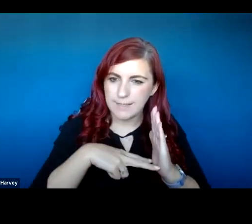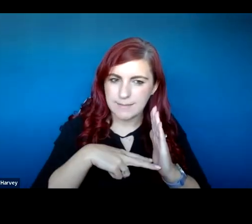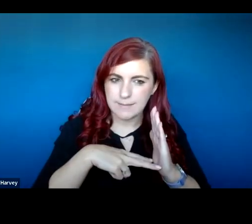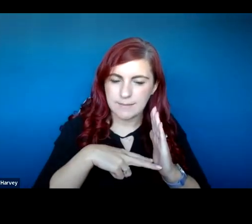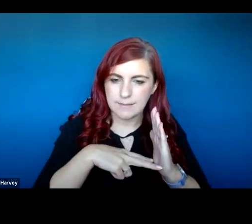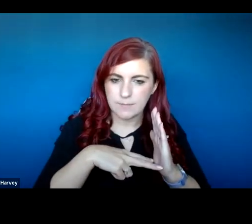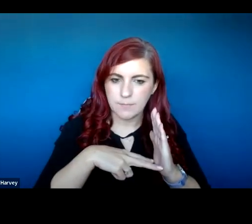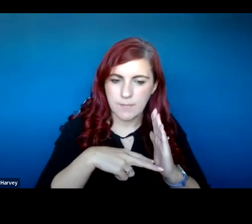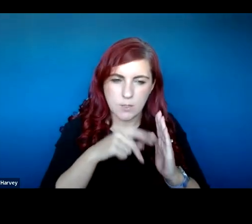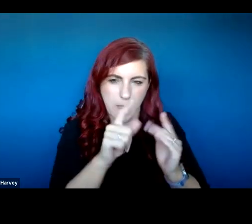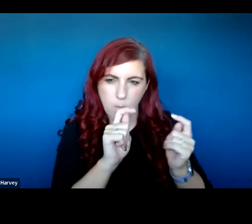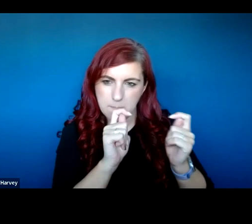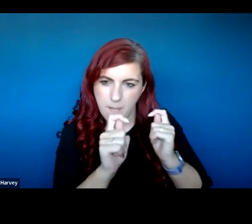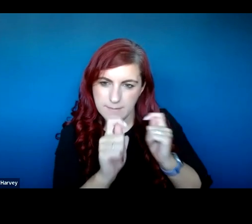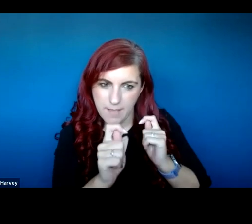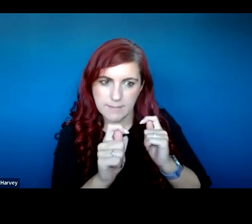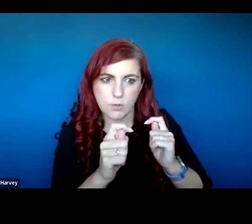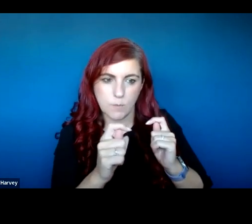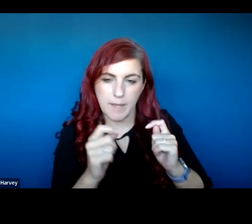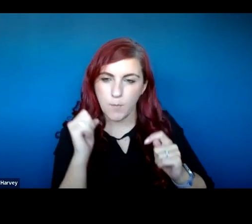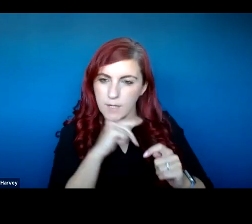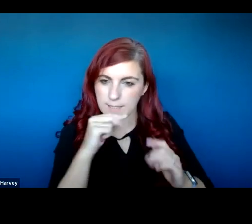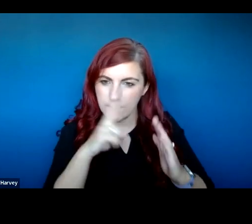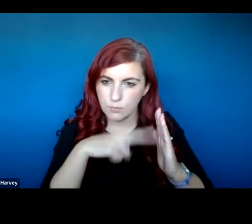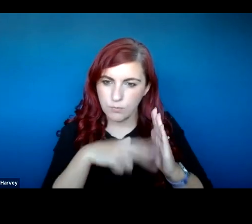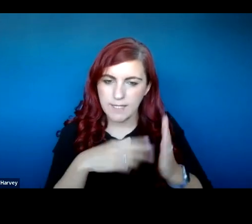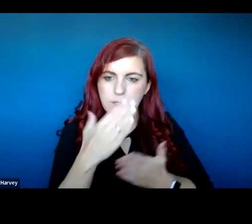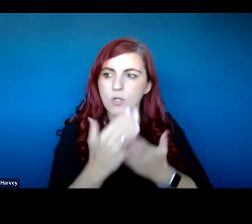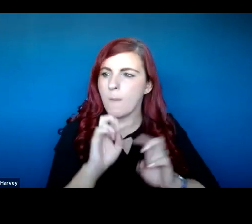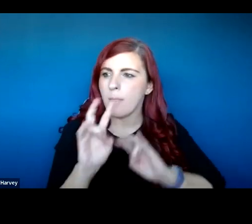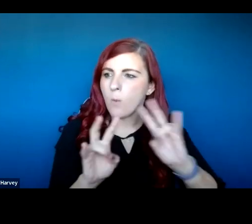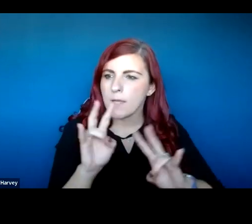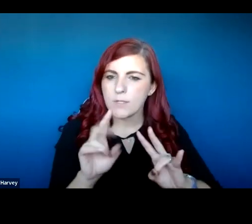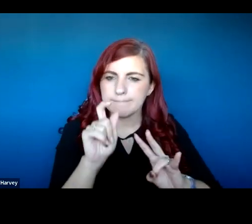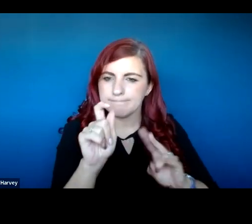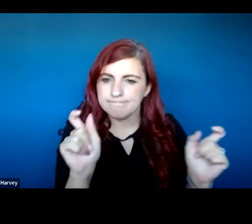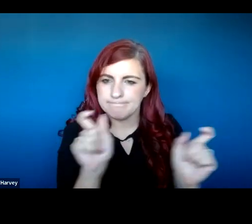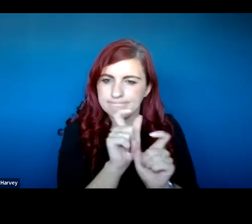modified version of the survey with some of the questions had to be excluded and